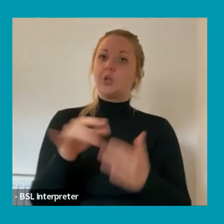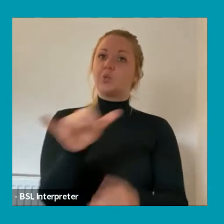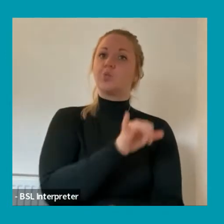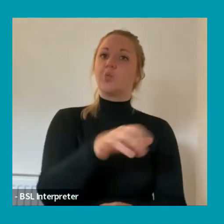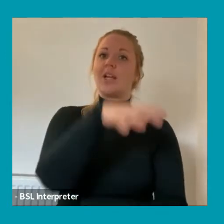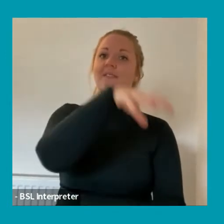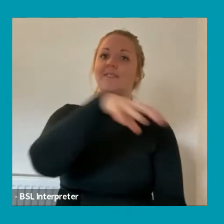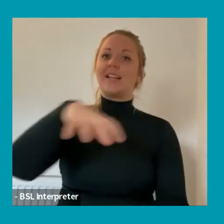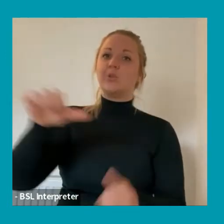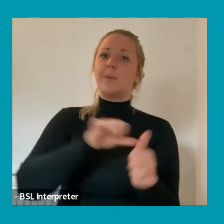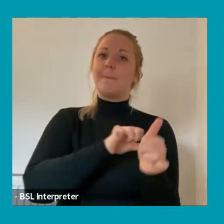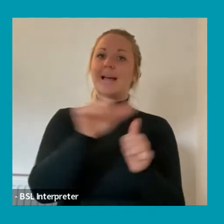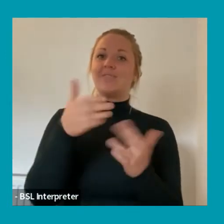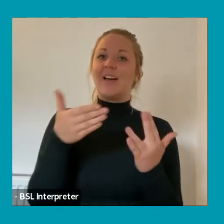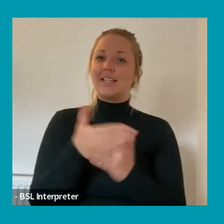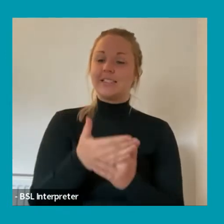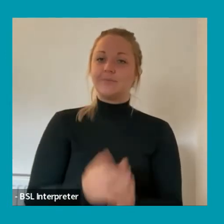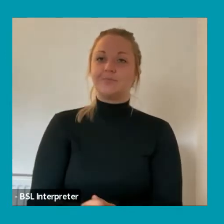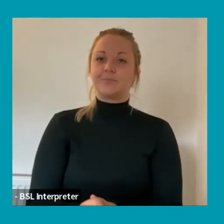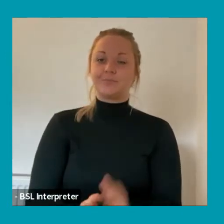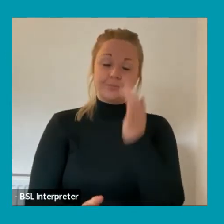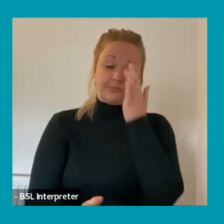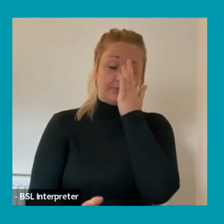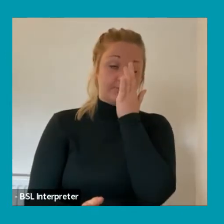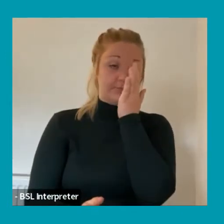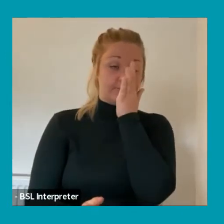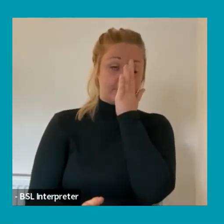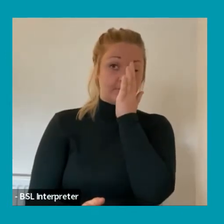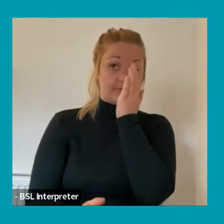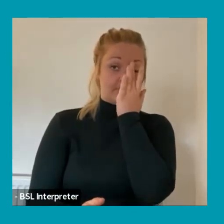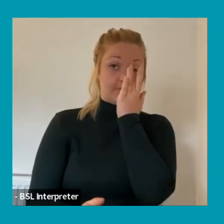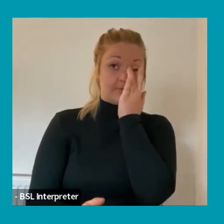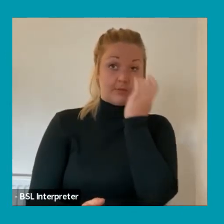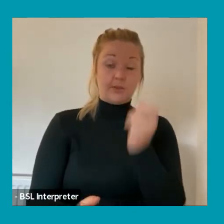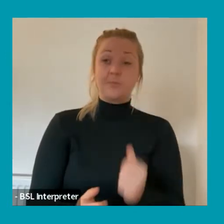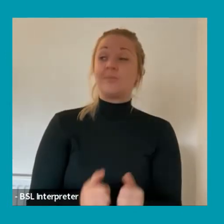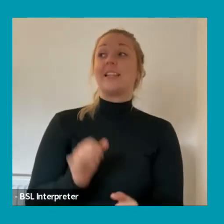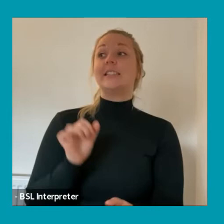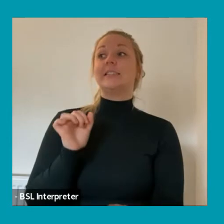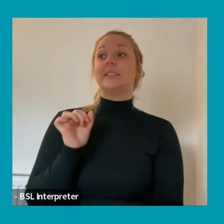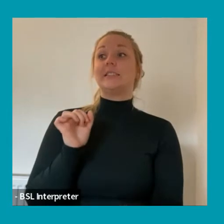Sure, this also ripples out of this first sort of bringing together